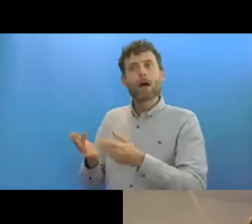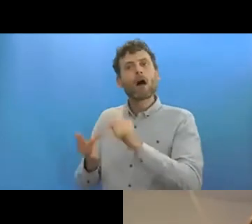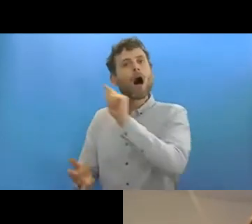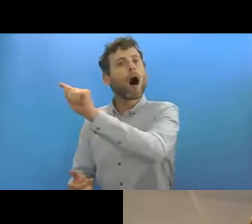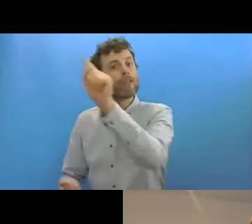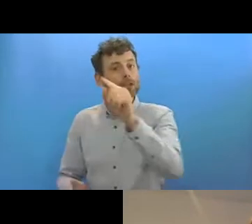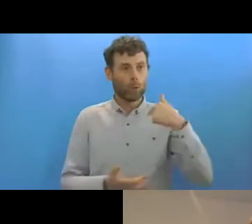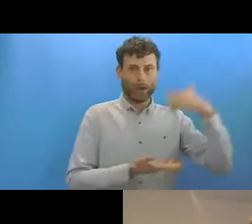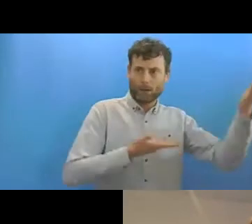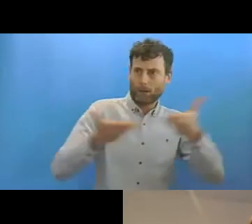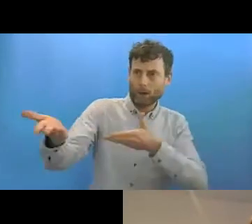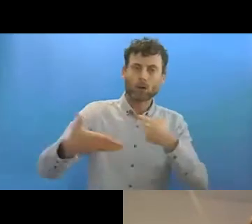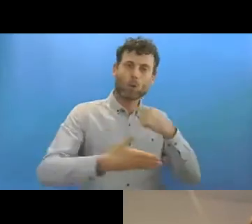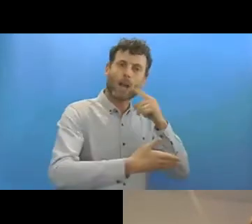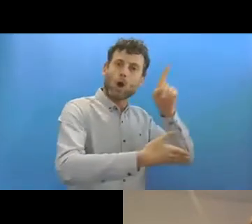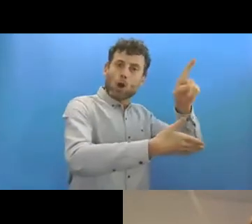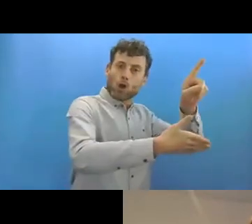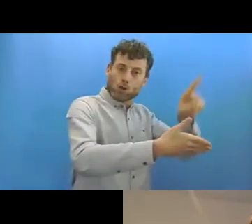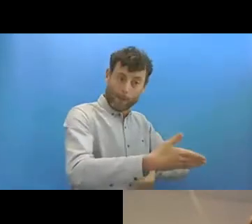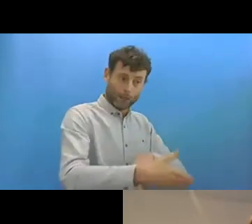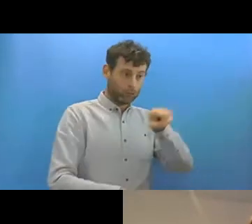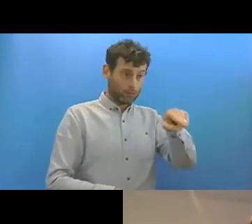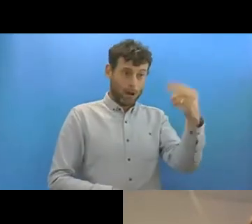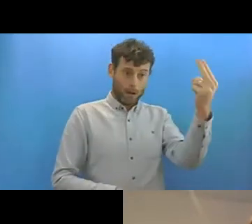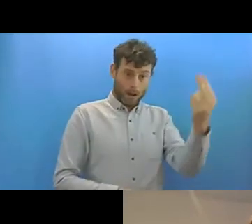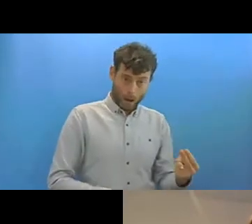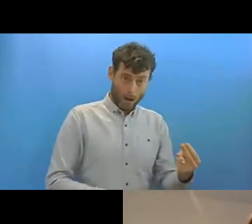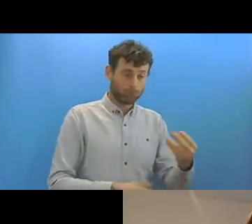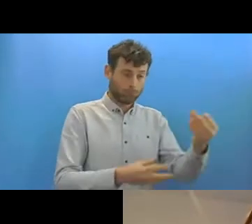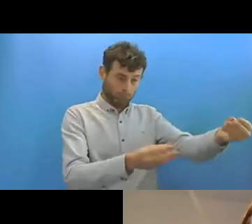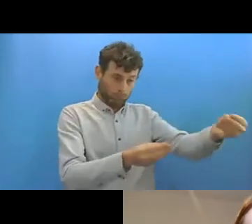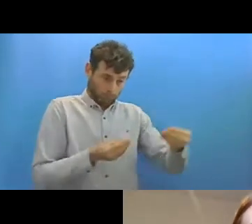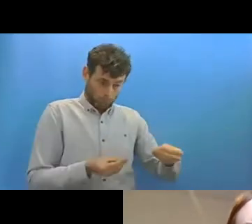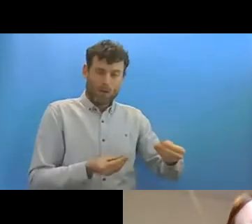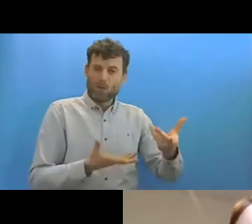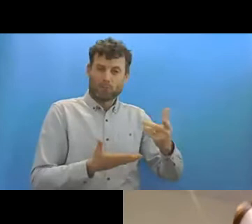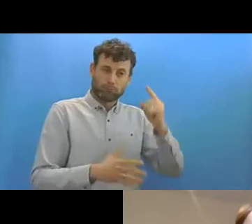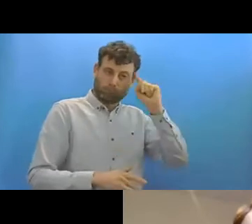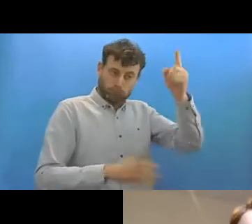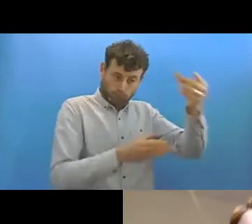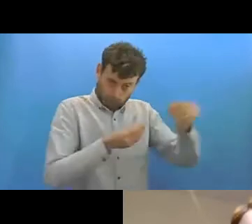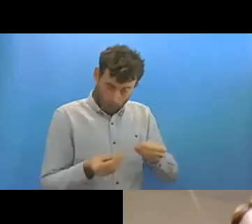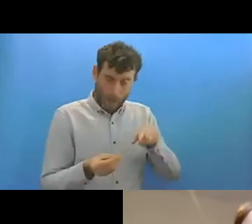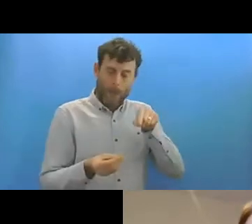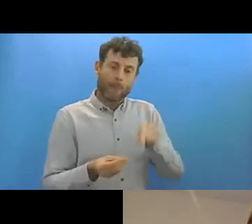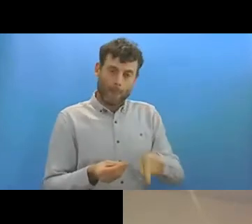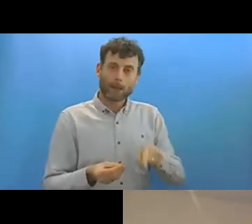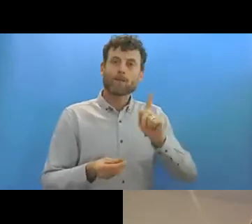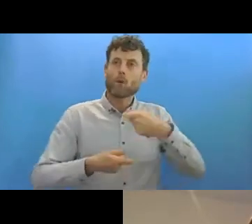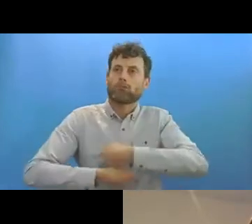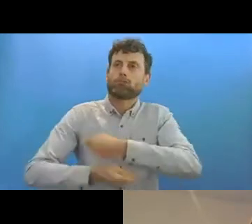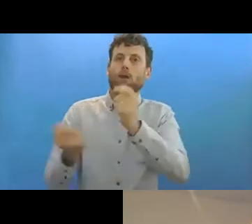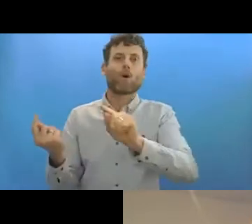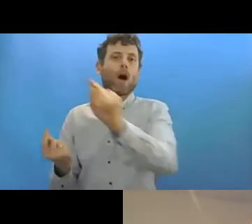And the Southbank Centre isn't the only place that we commission work tours to and that's often an erroneous assumption, when we commission a piece of work we commission it for a